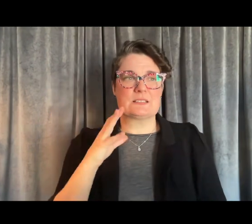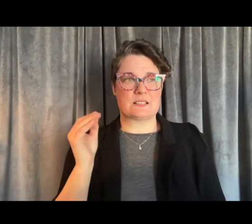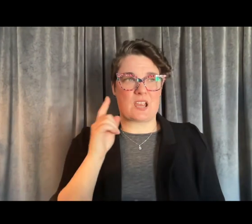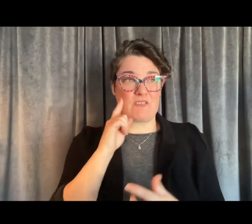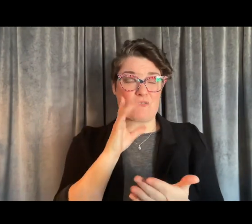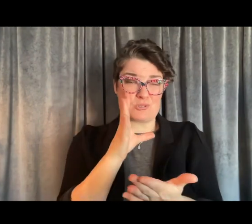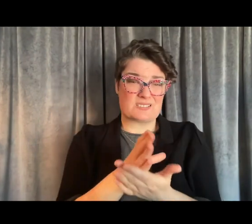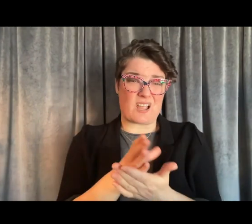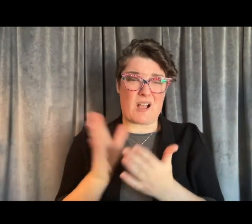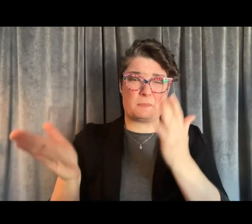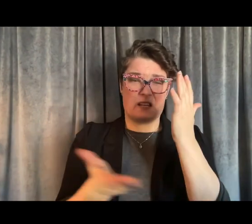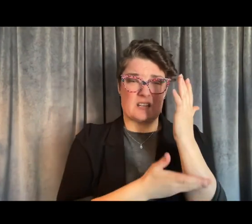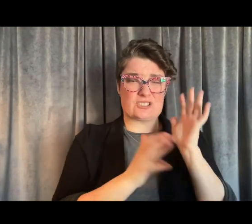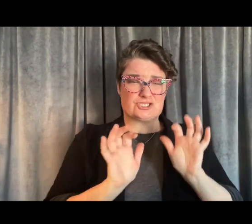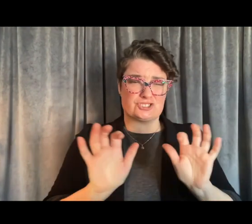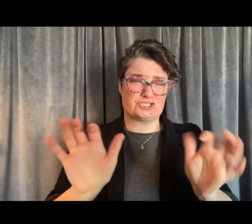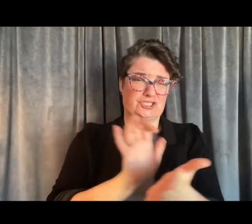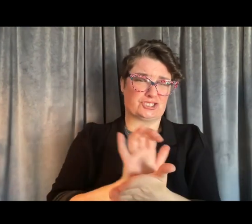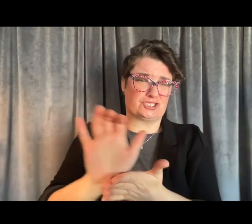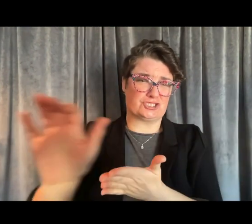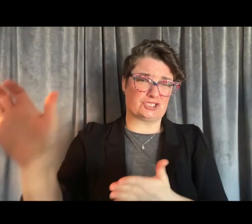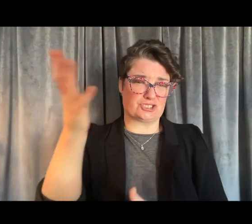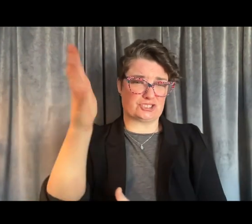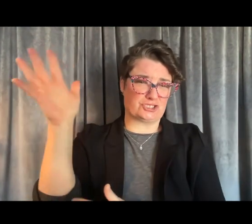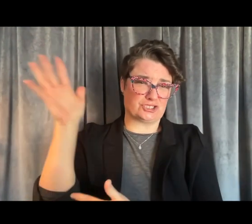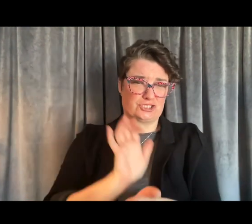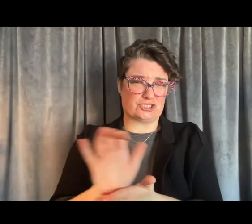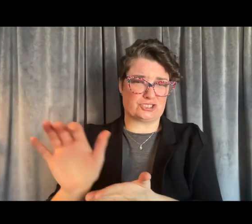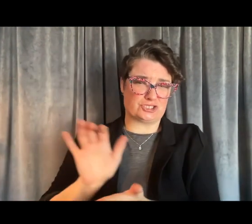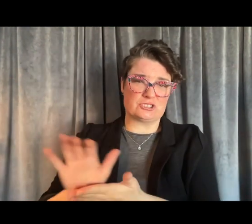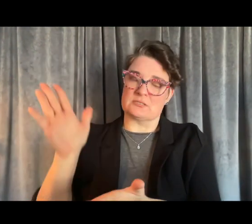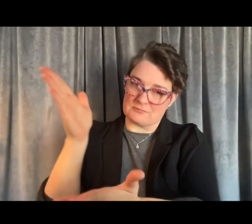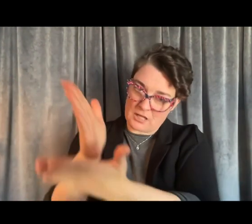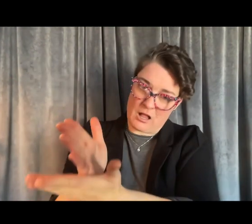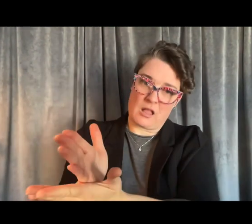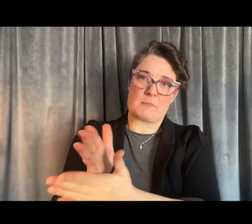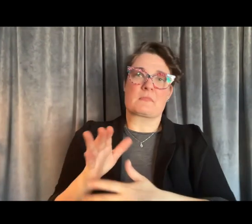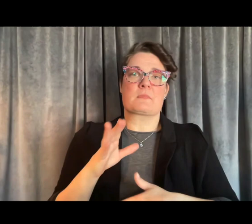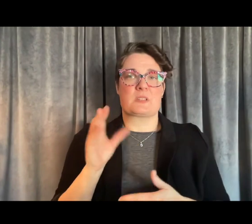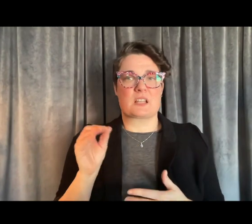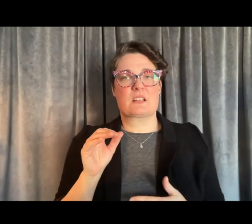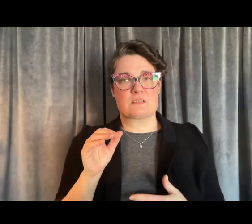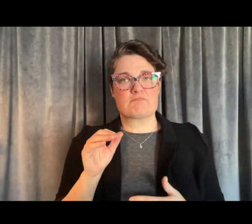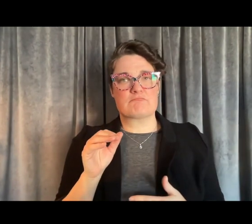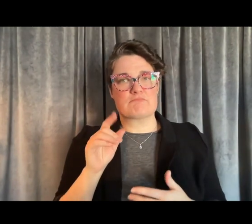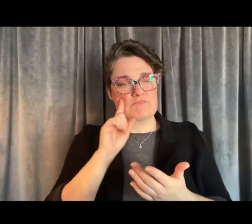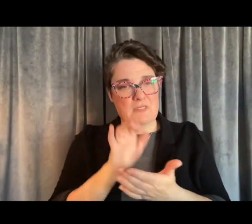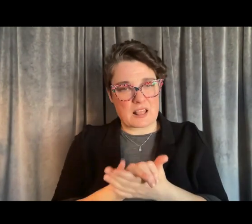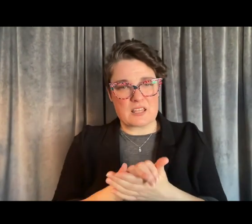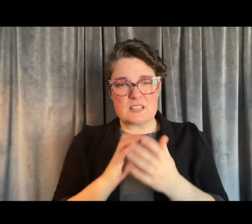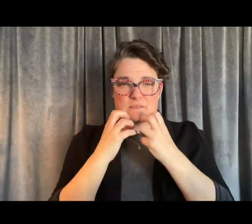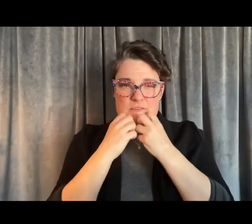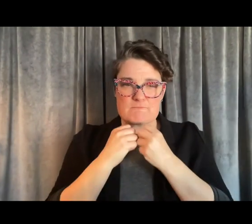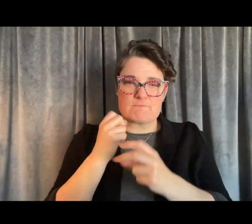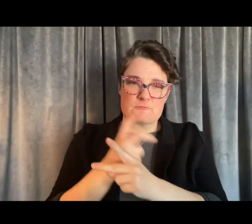And for stopping clear cutting and really nurturing the plants